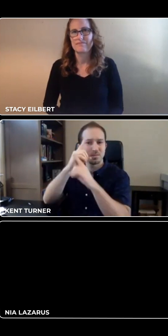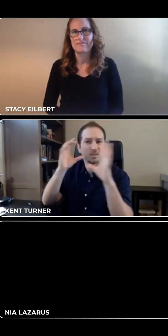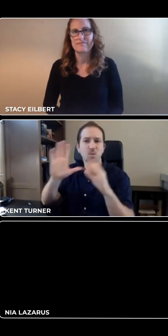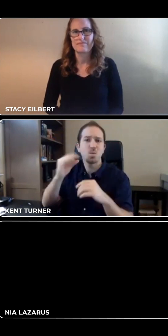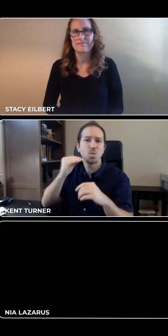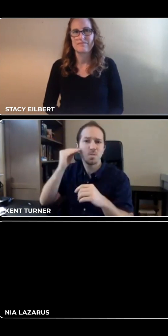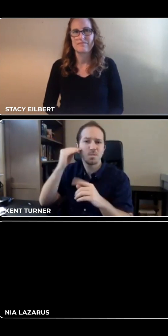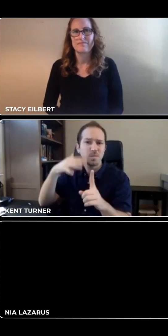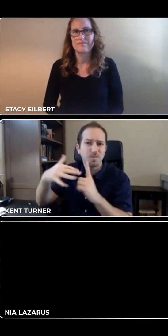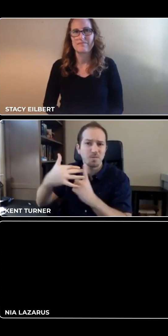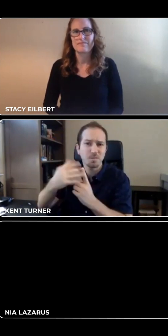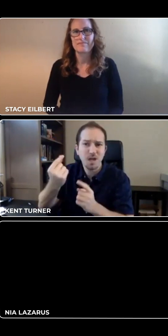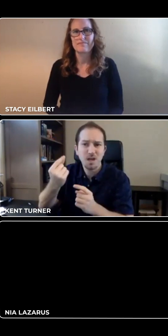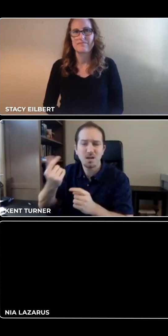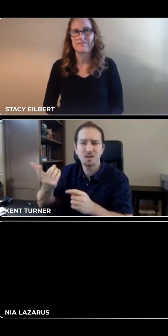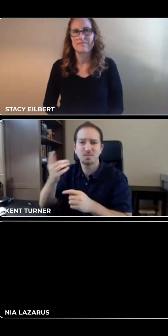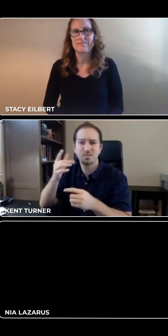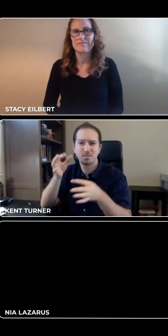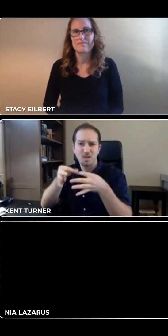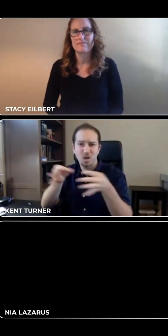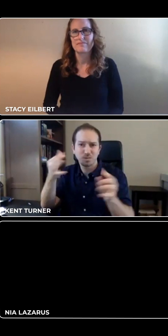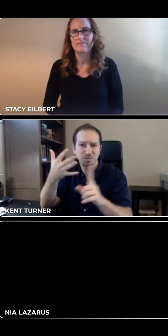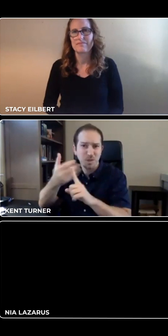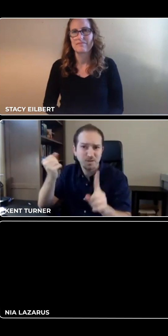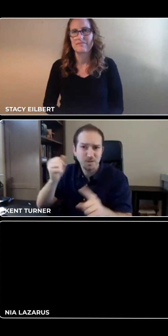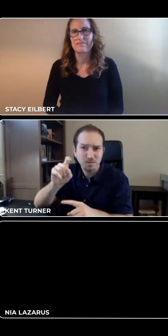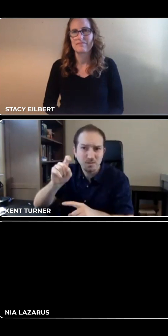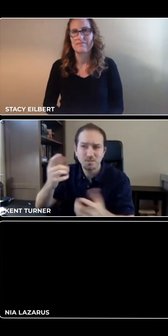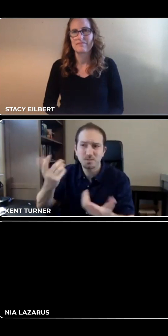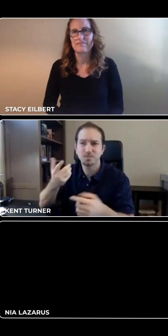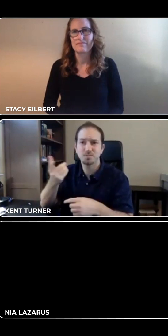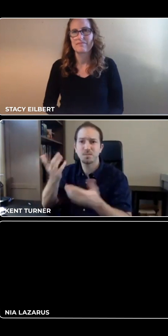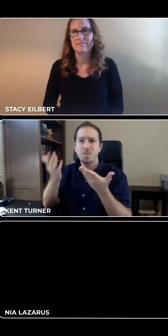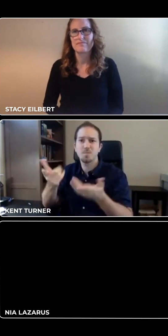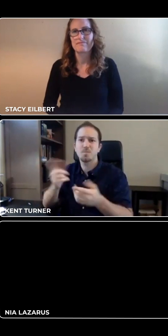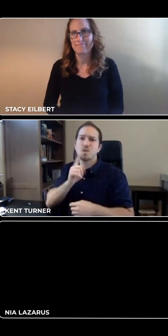for those particular students who need that support. To get an understanding of what their